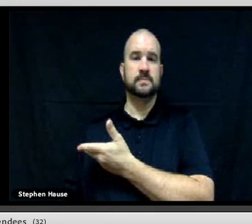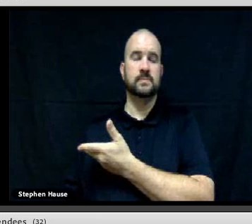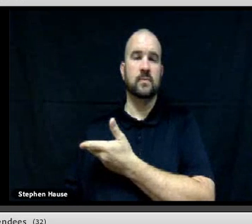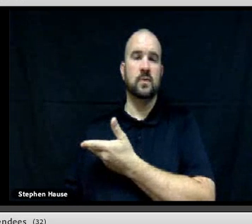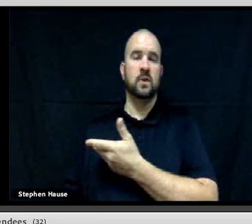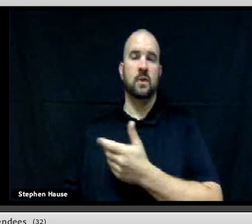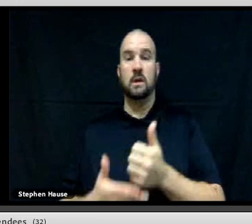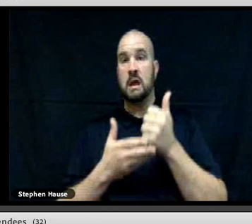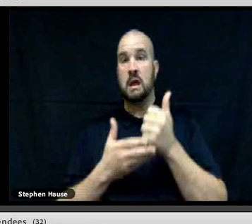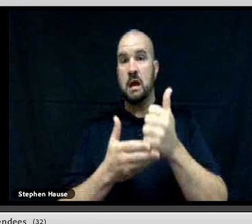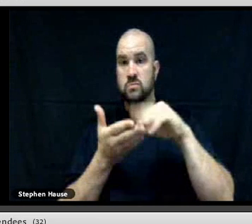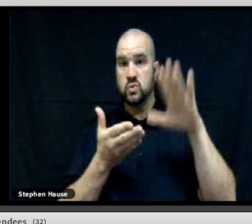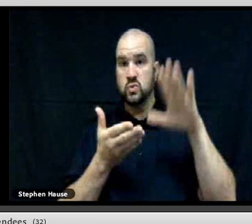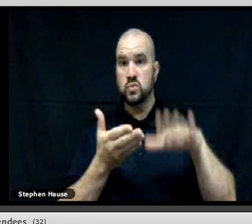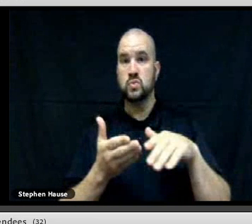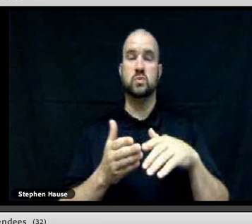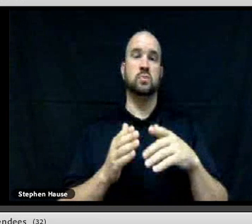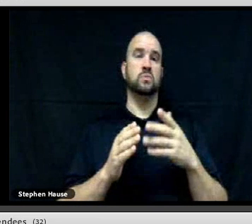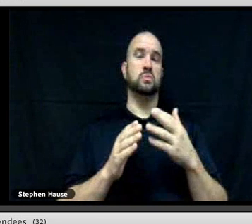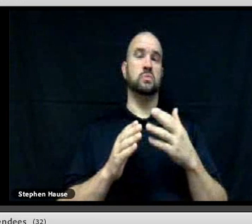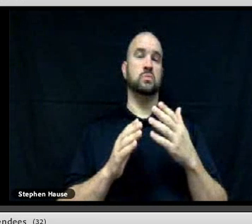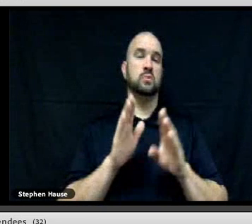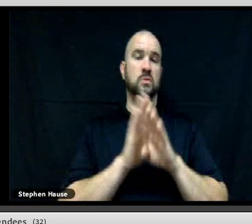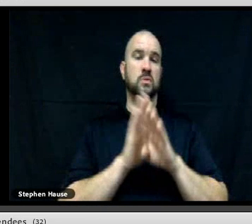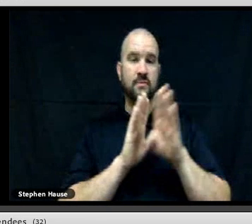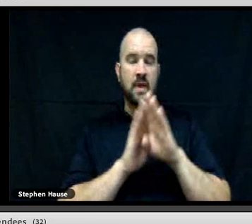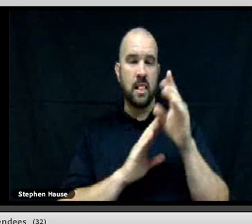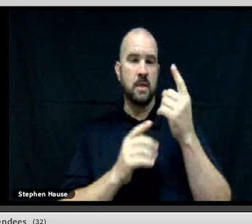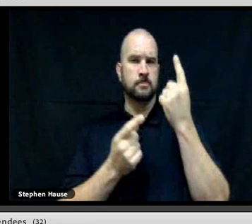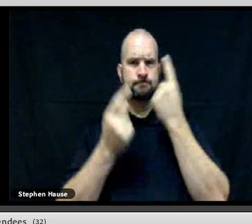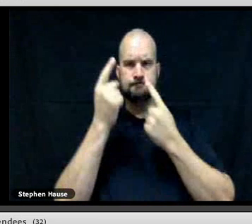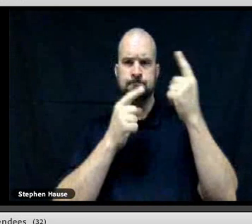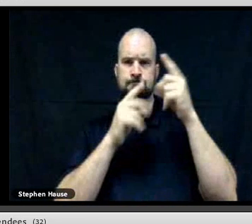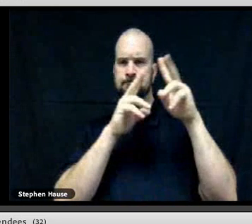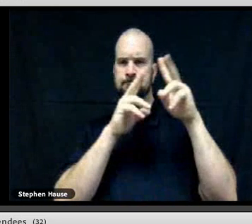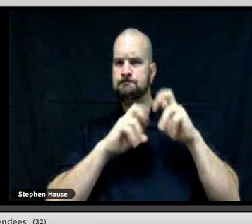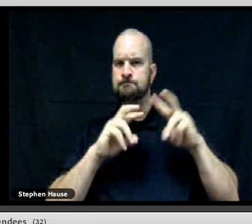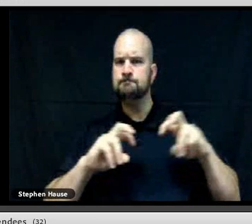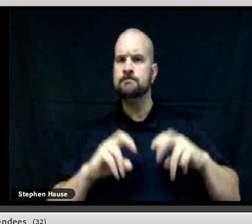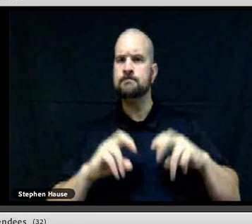critical thinking skills, um, by exploring different topics in history and literature.